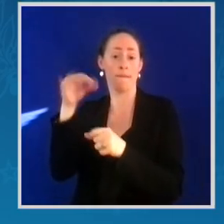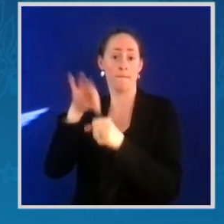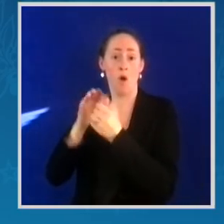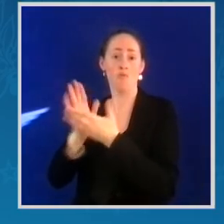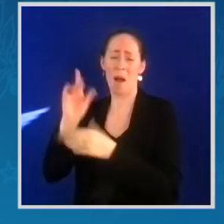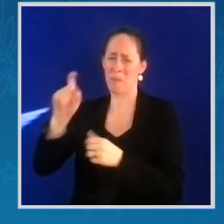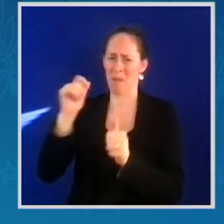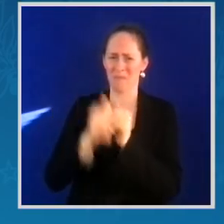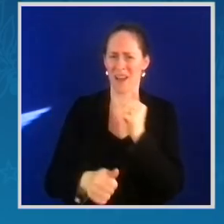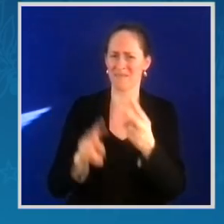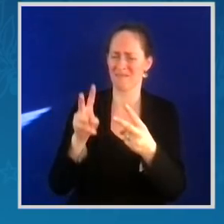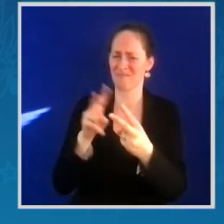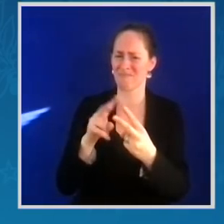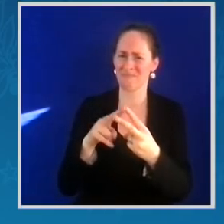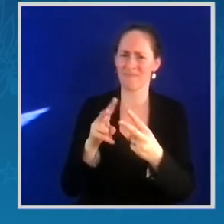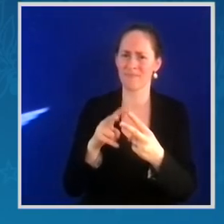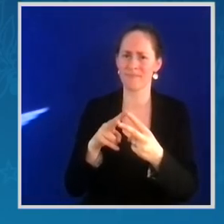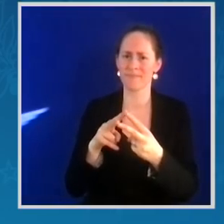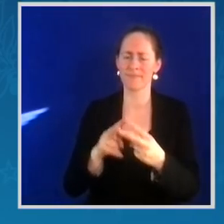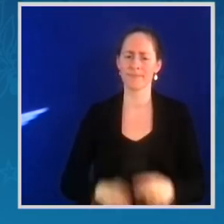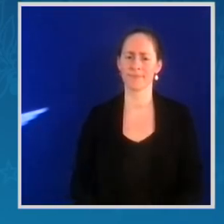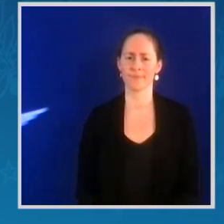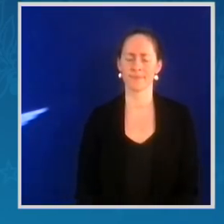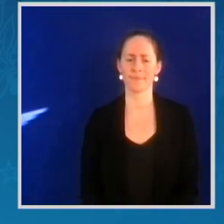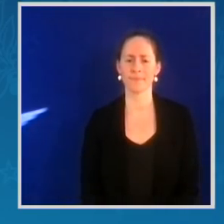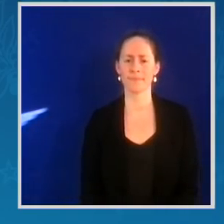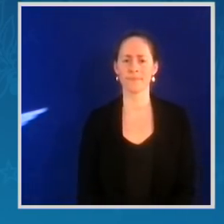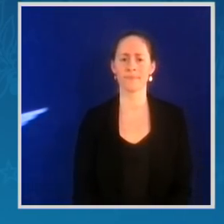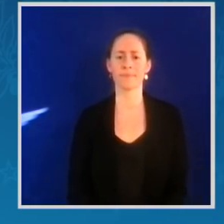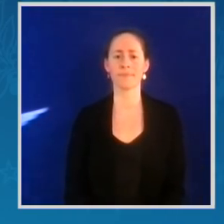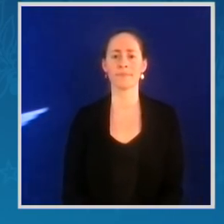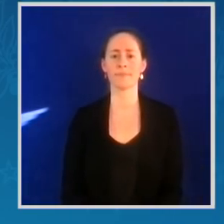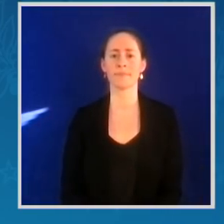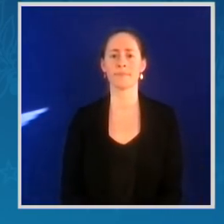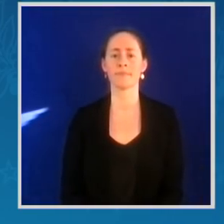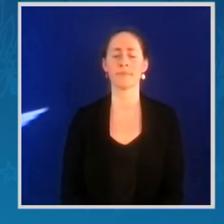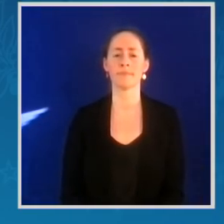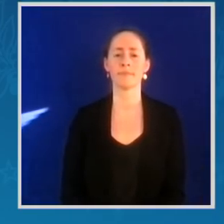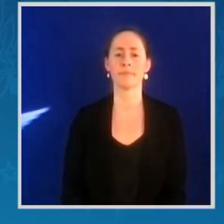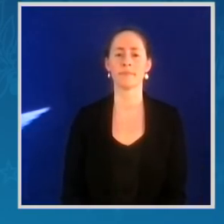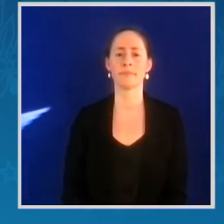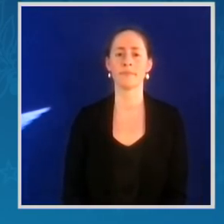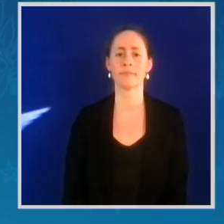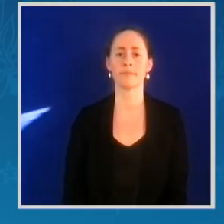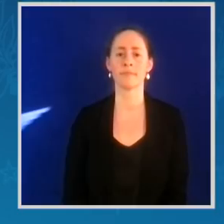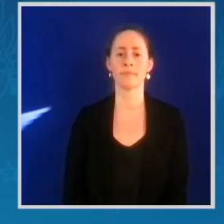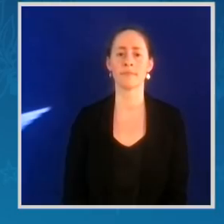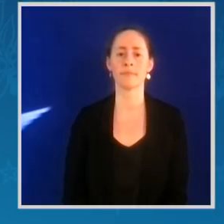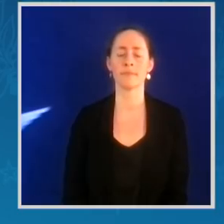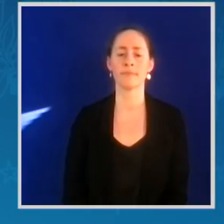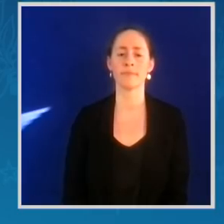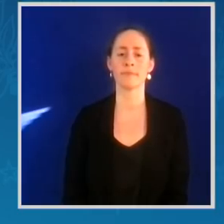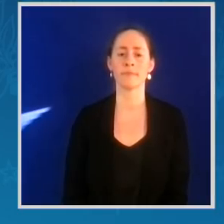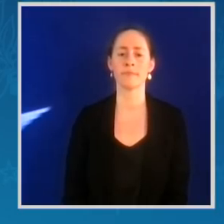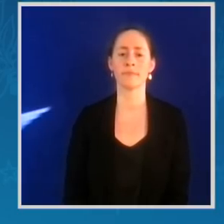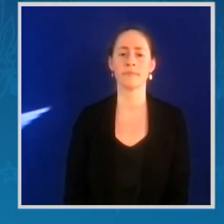are attempts to interfere with a fundamental right of the American people,